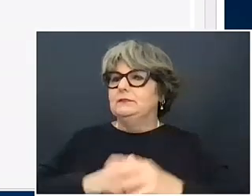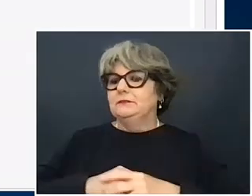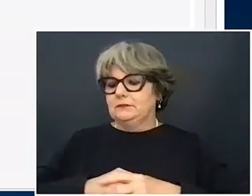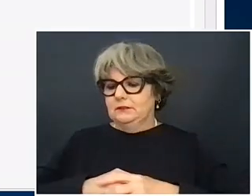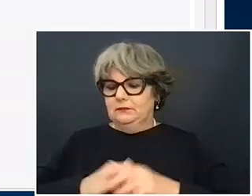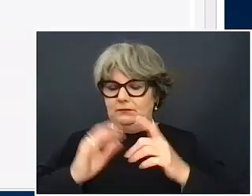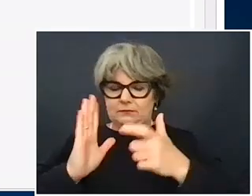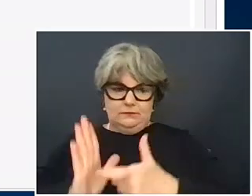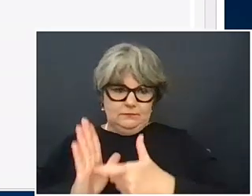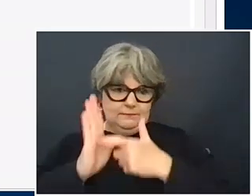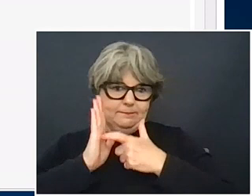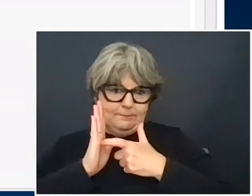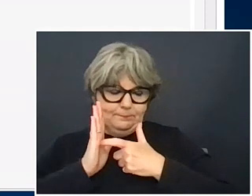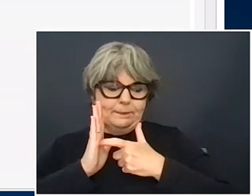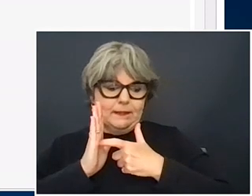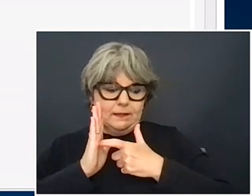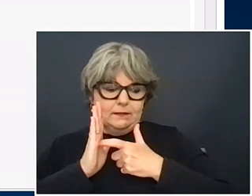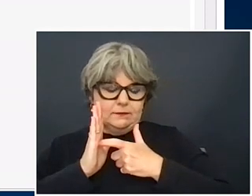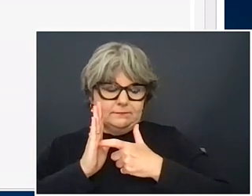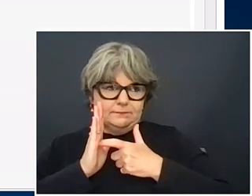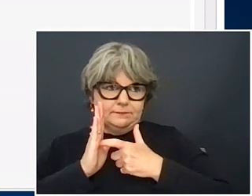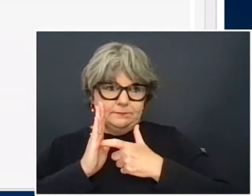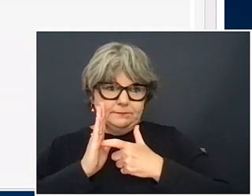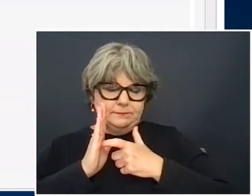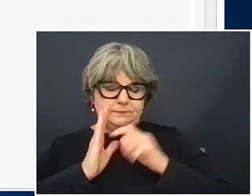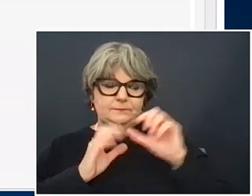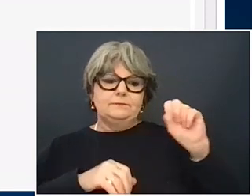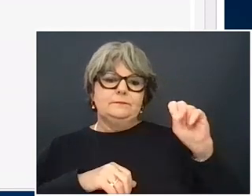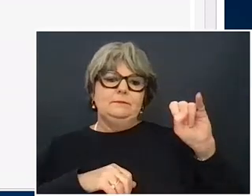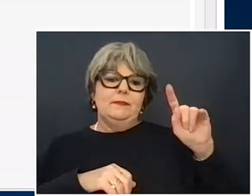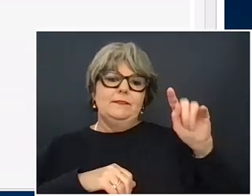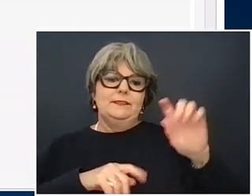composition of site teams, what we have